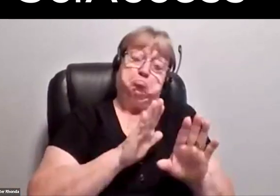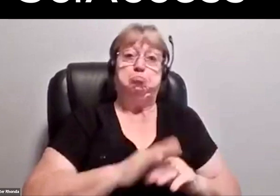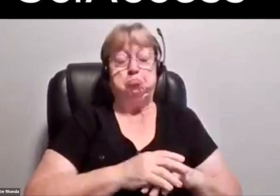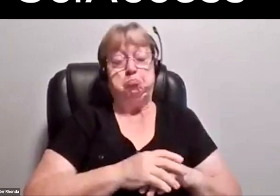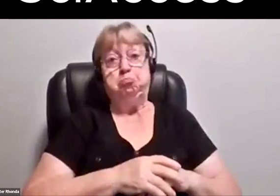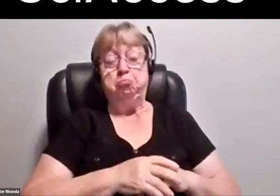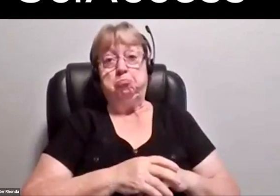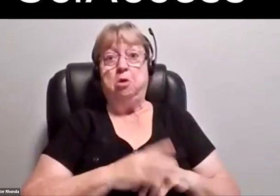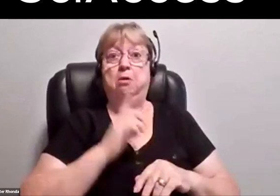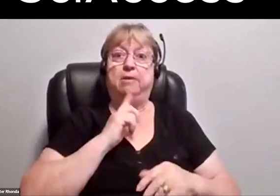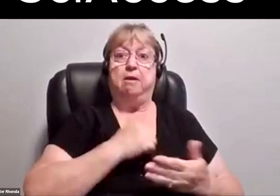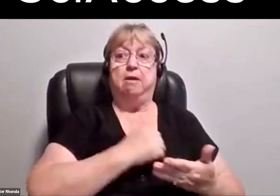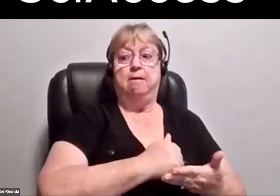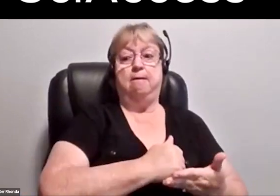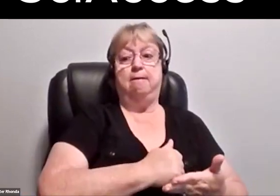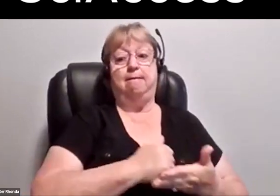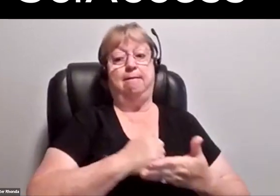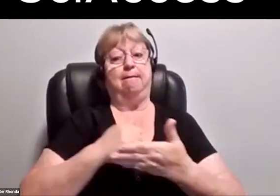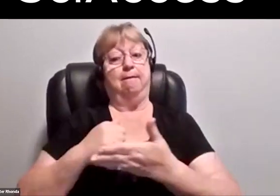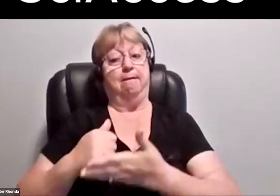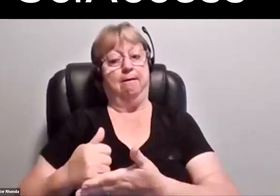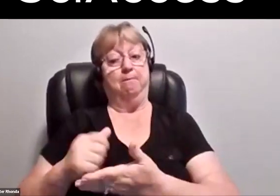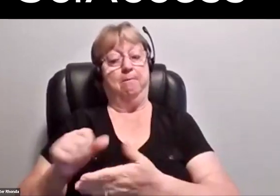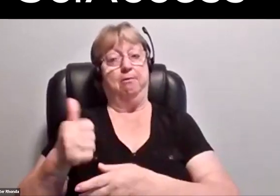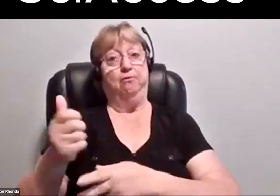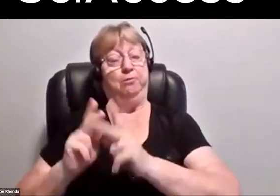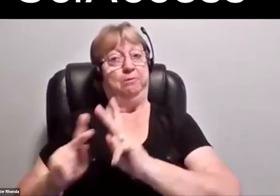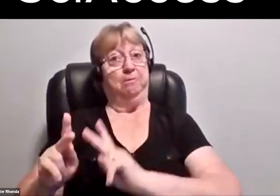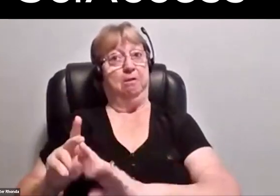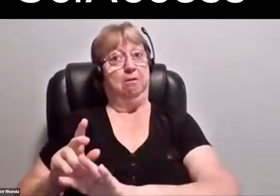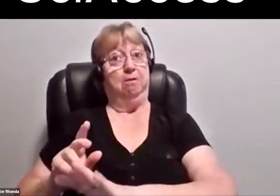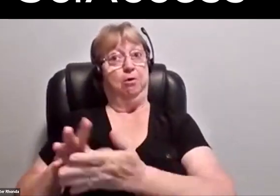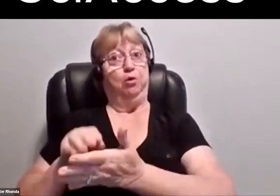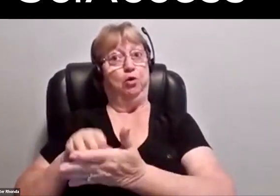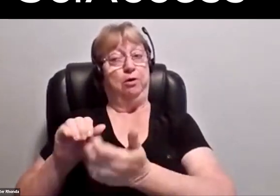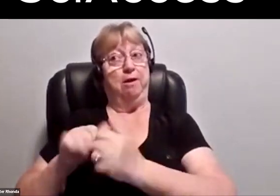but if I help others learn how to do work themselves